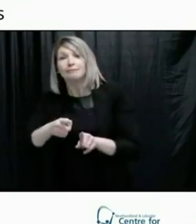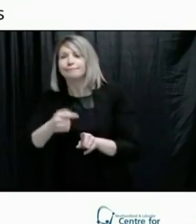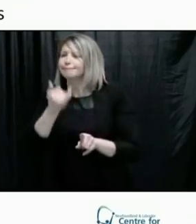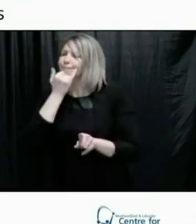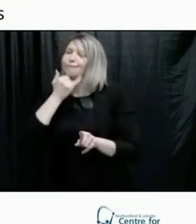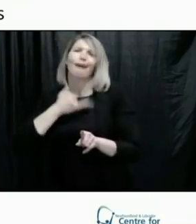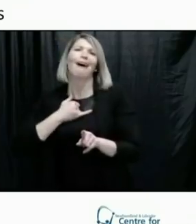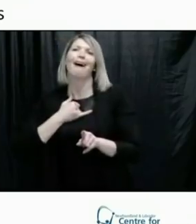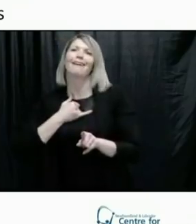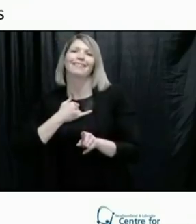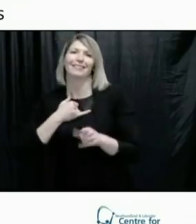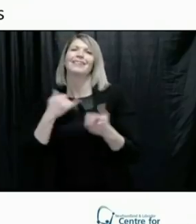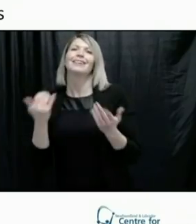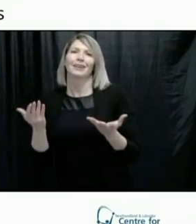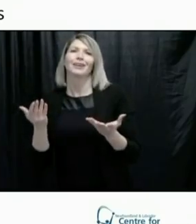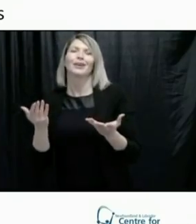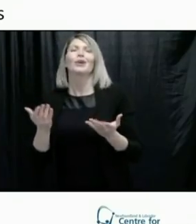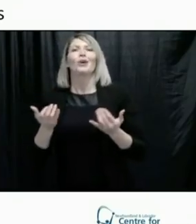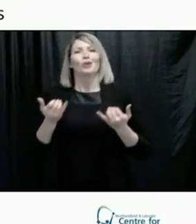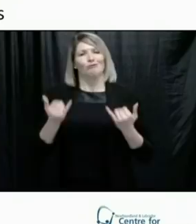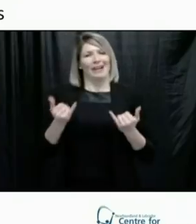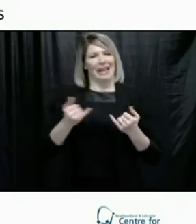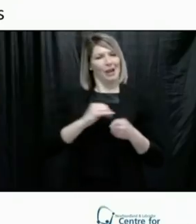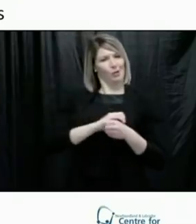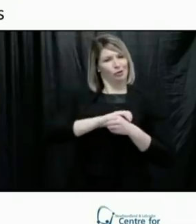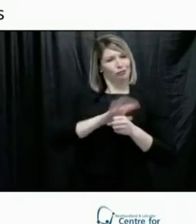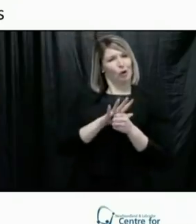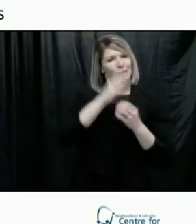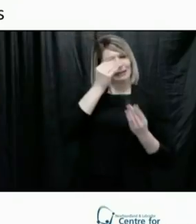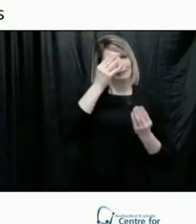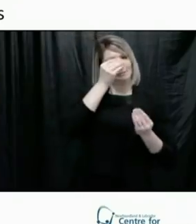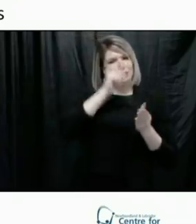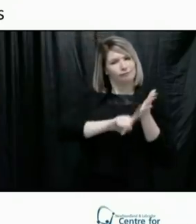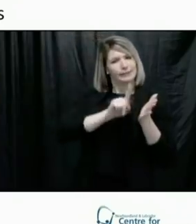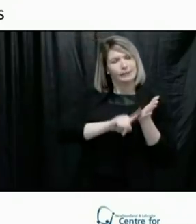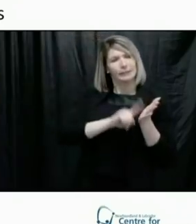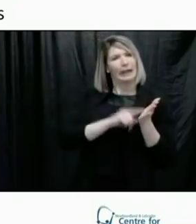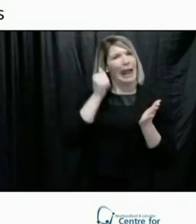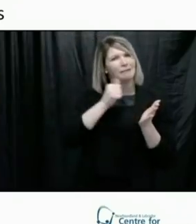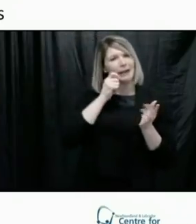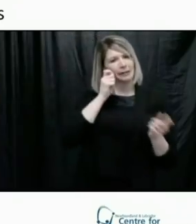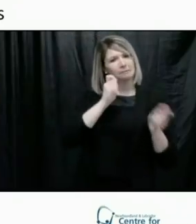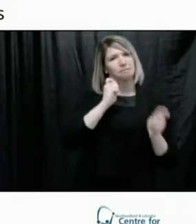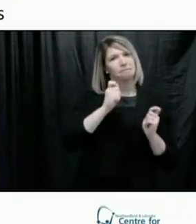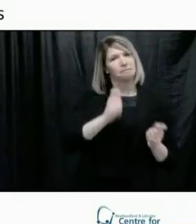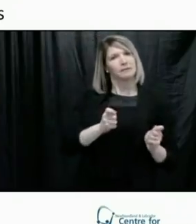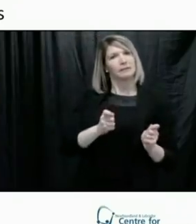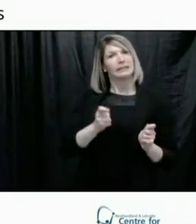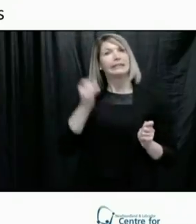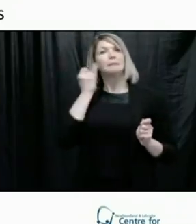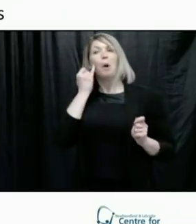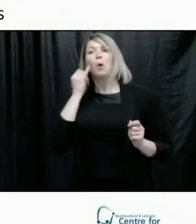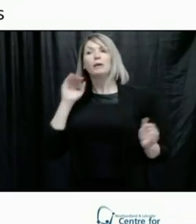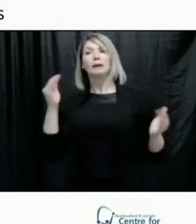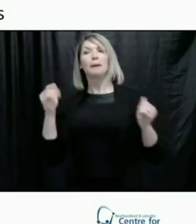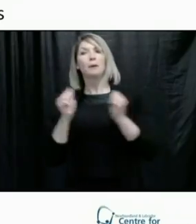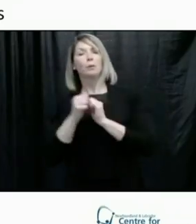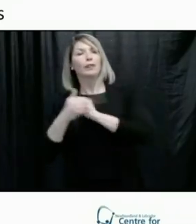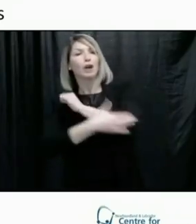THE ASSUMPTIONS ARE GROUNDED IN THE BEST EVIDENCE THAT WE HAVE. THE ISSUES REGARDING THE CORONAVIRUS ARE EVOLVING.